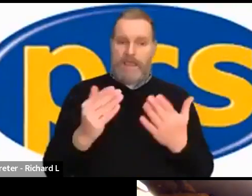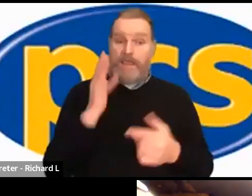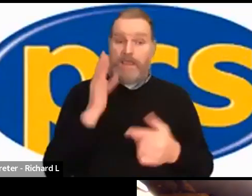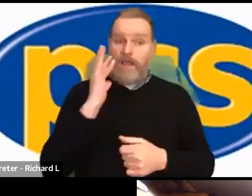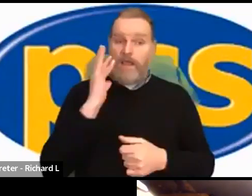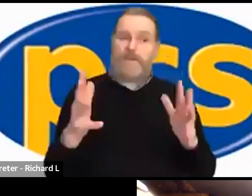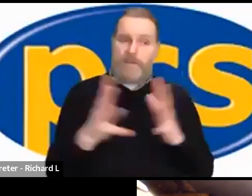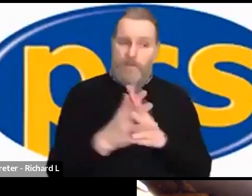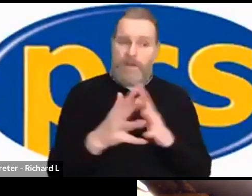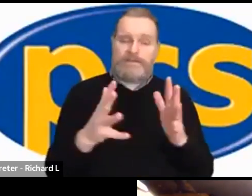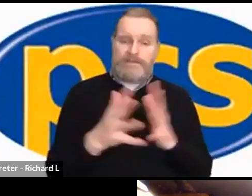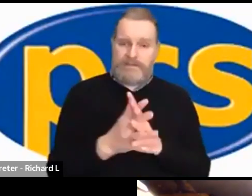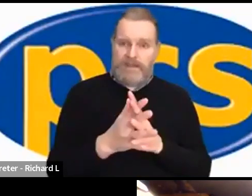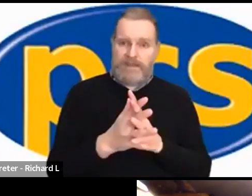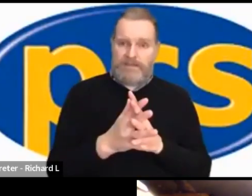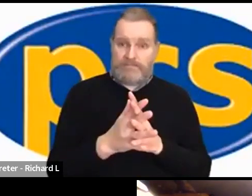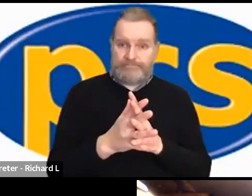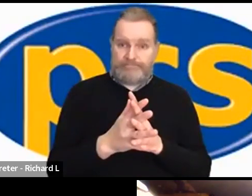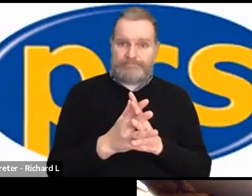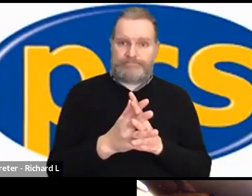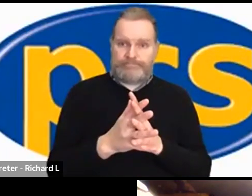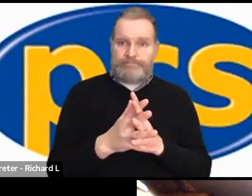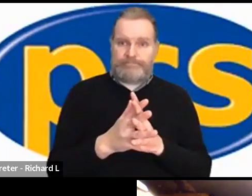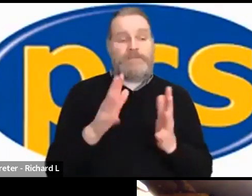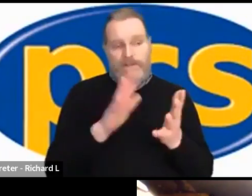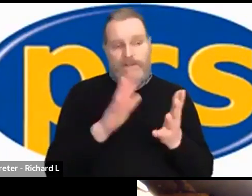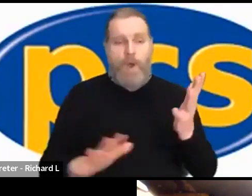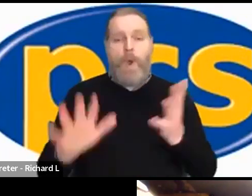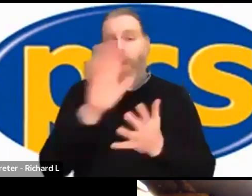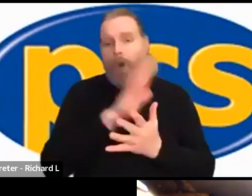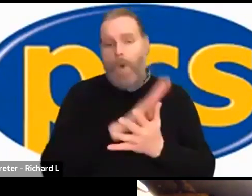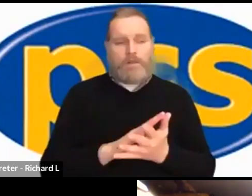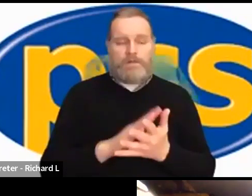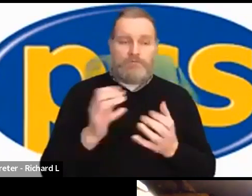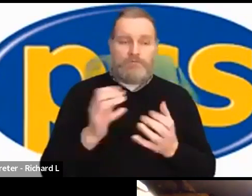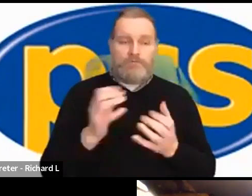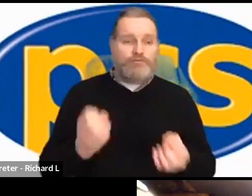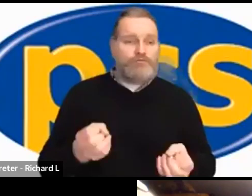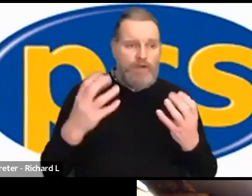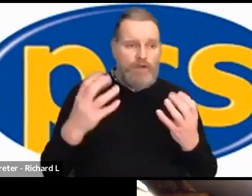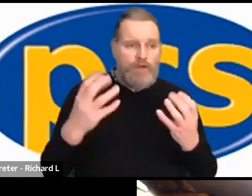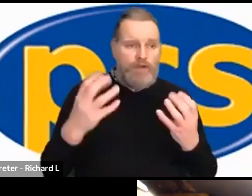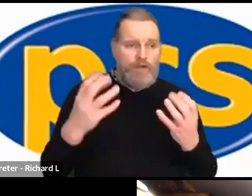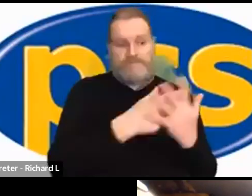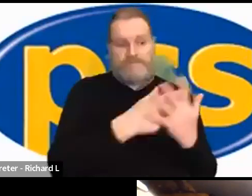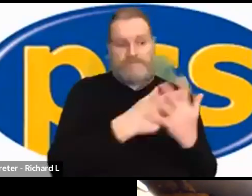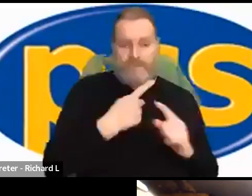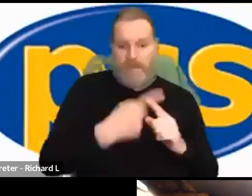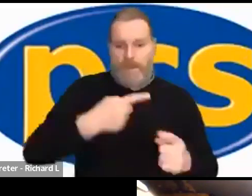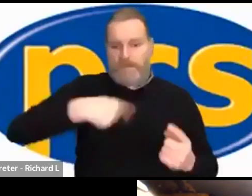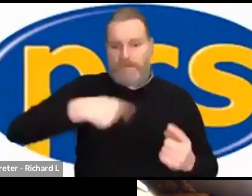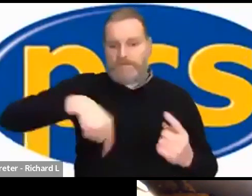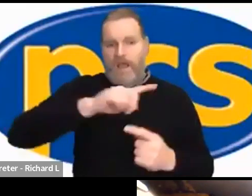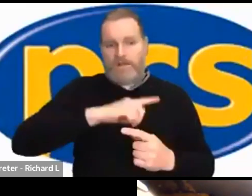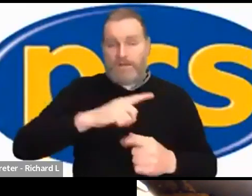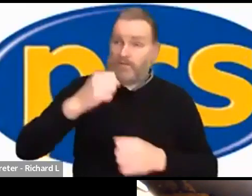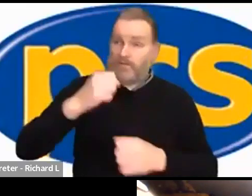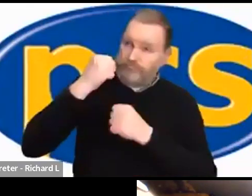activity. tivity, urging every urging every trade unionist in the country to get get on picket get on picket lines, attend rallies, and to defend the right to strike against